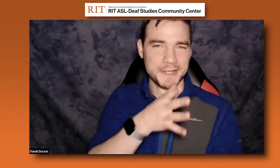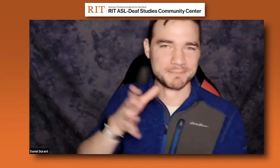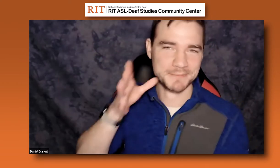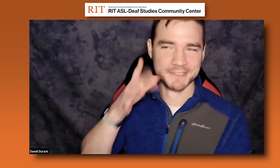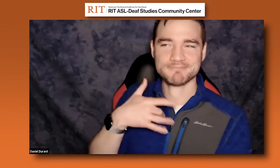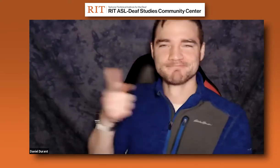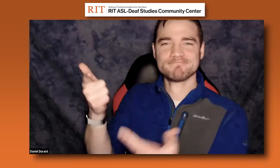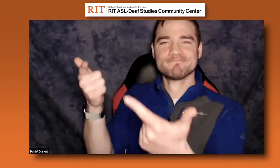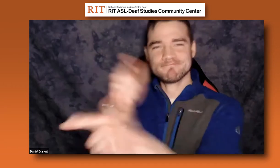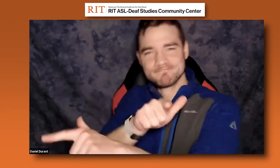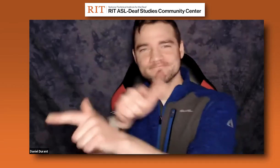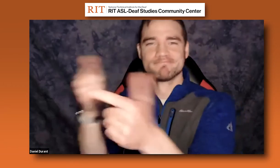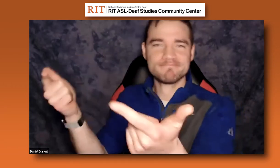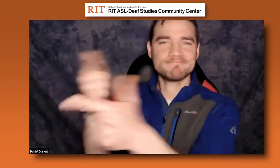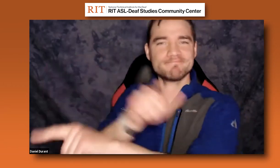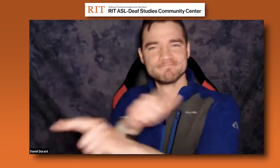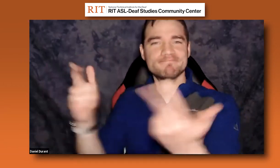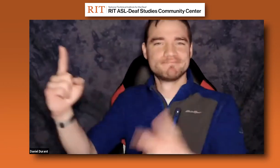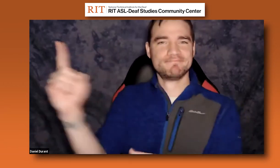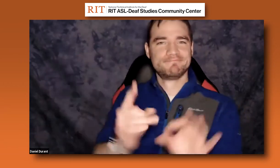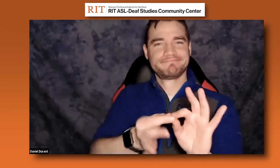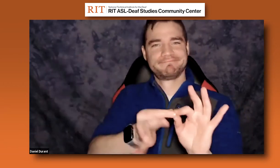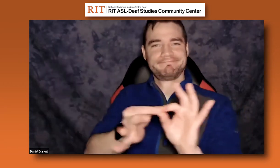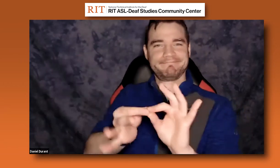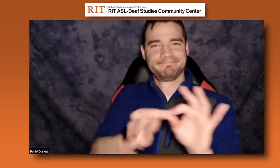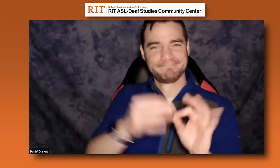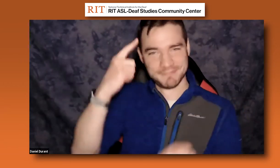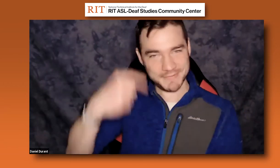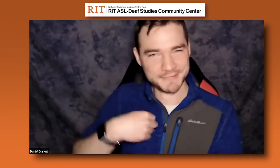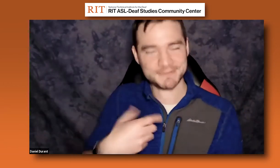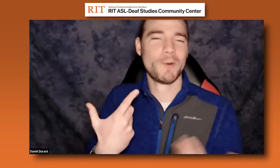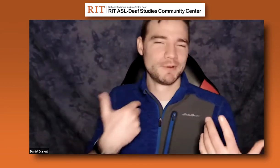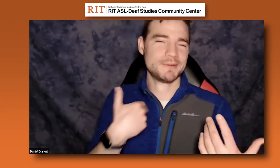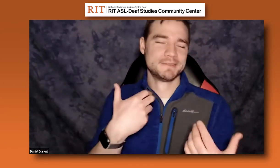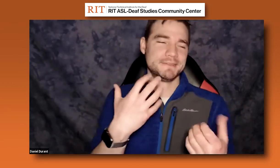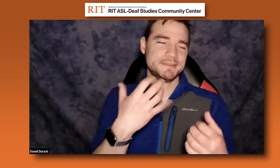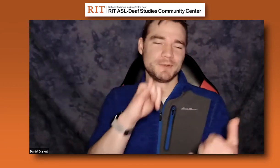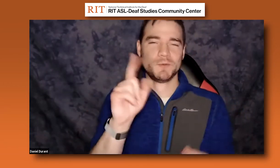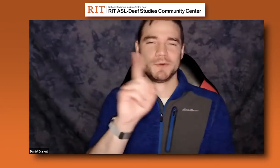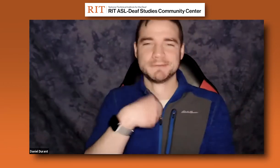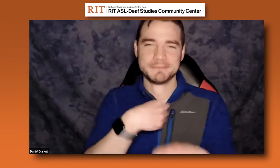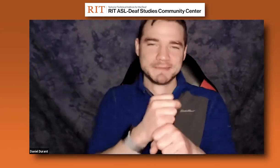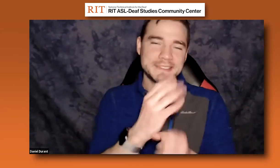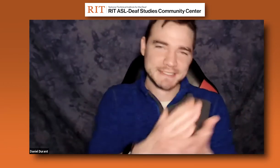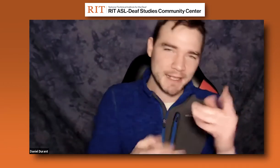My moms would come interpret. They'd switch on and off and interpret for me, playing soccer.